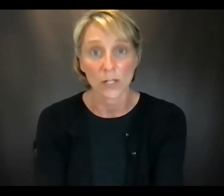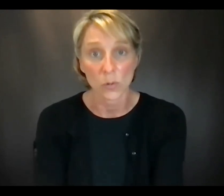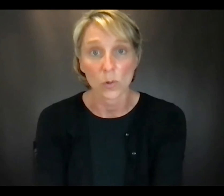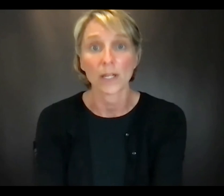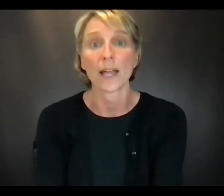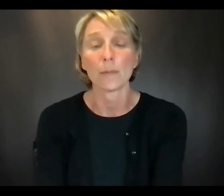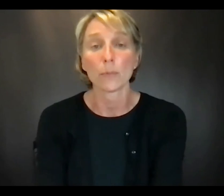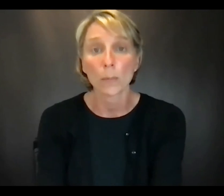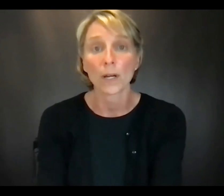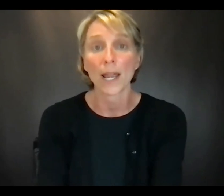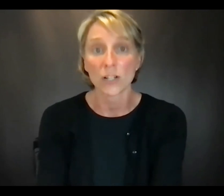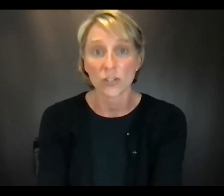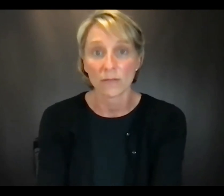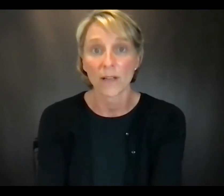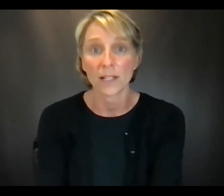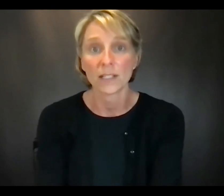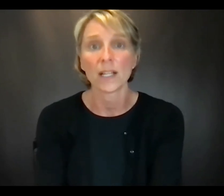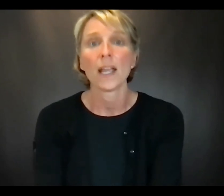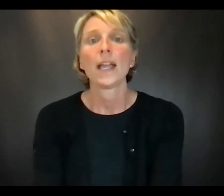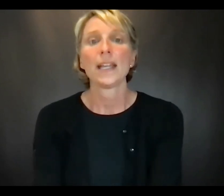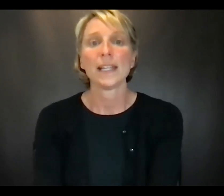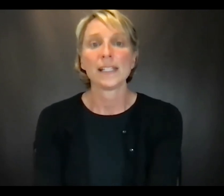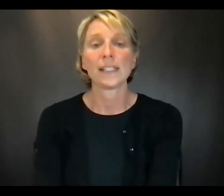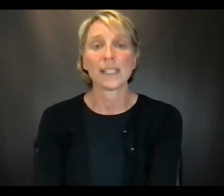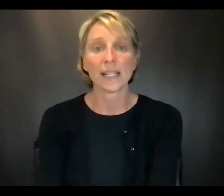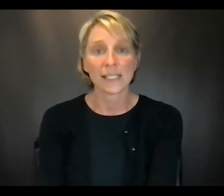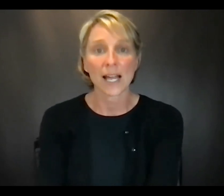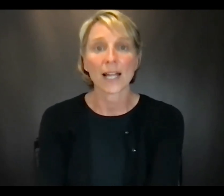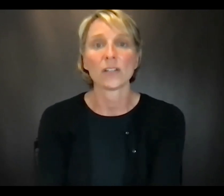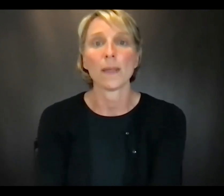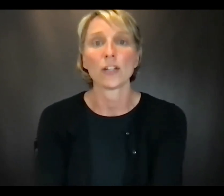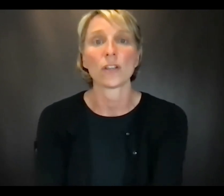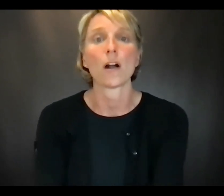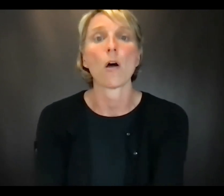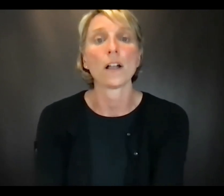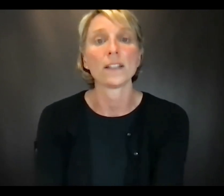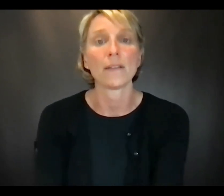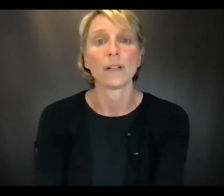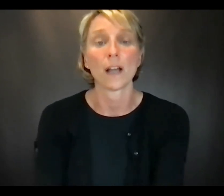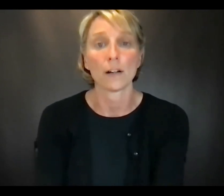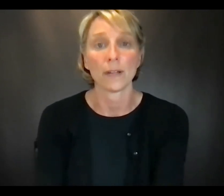school. Now, that appropriation fund is set aside to make sure that all deaf and hard of hearing